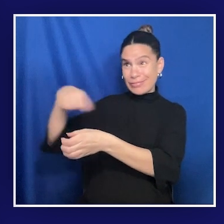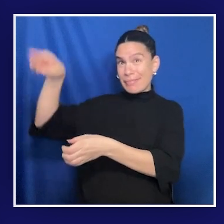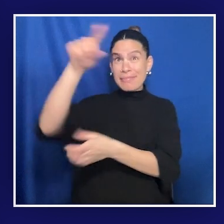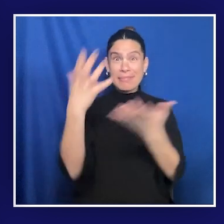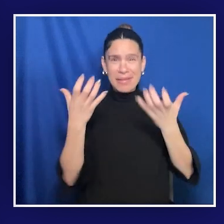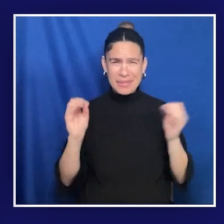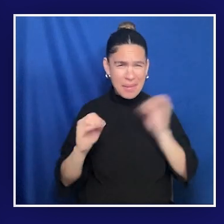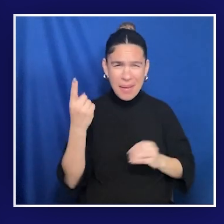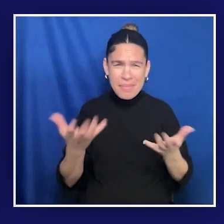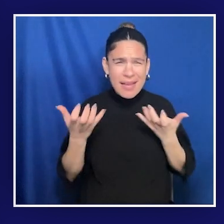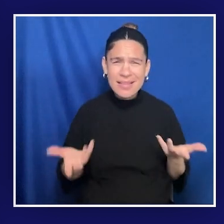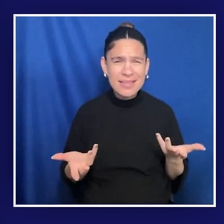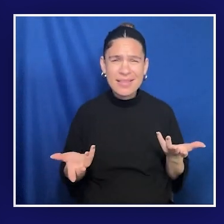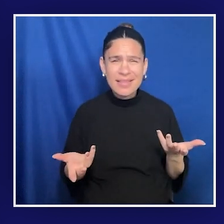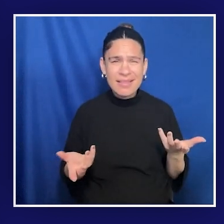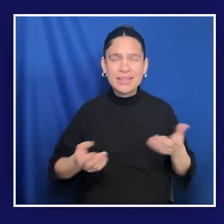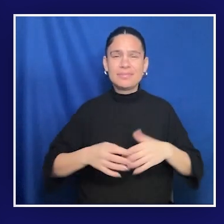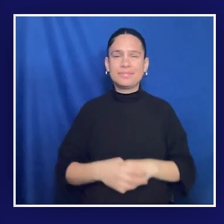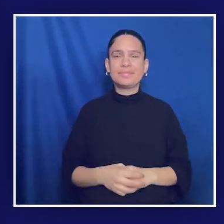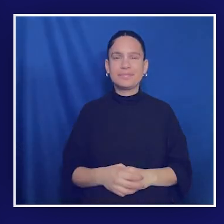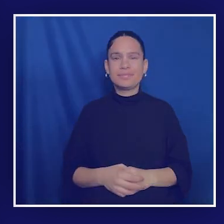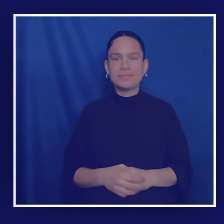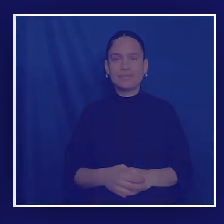There is no clamoring for that in the job market anywhere.